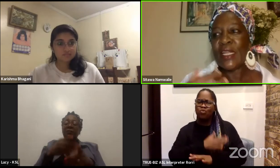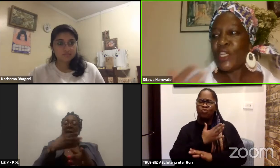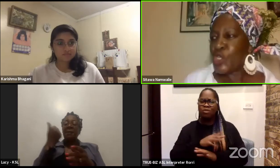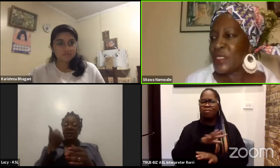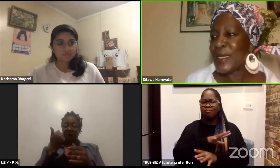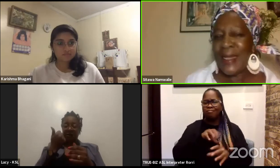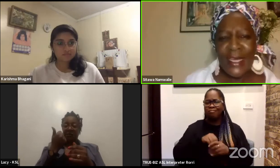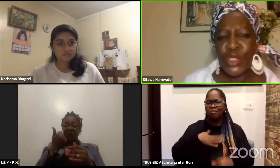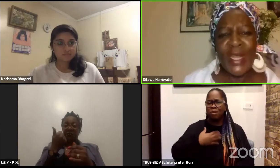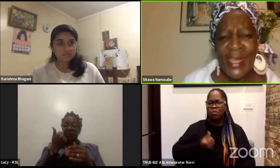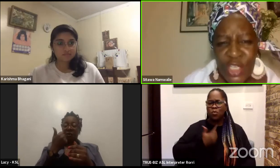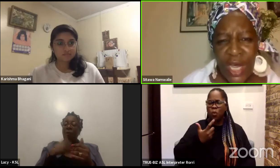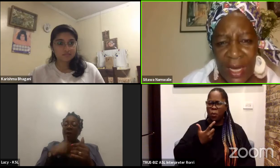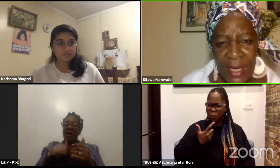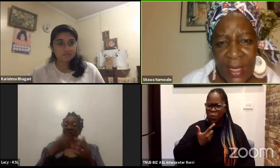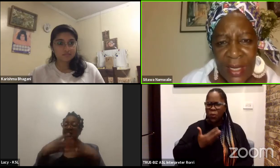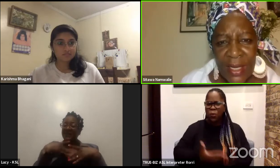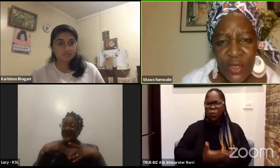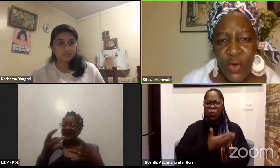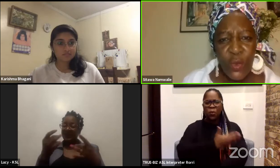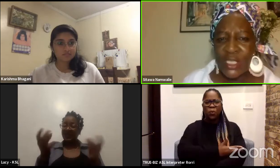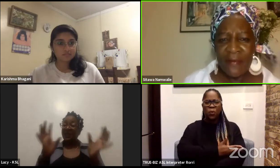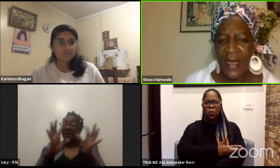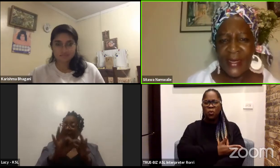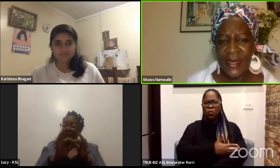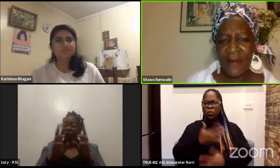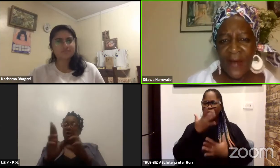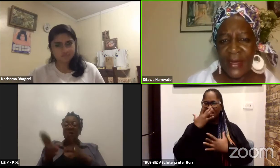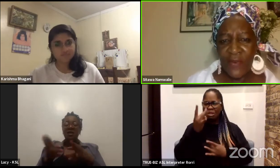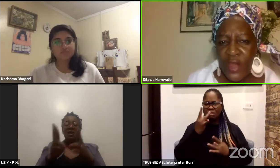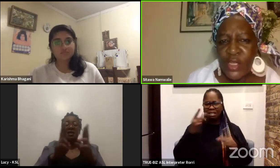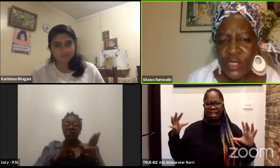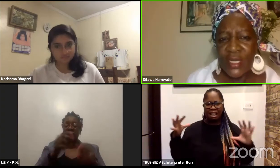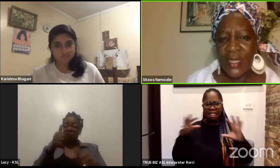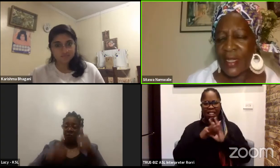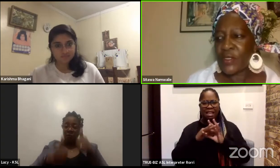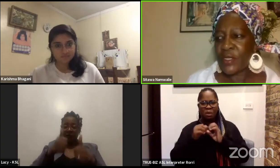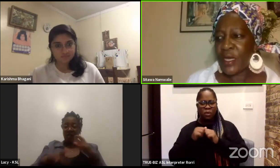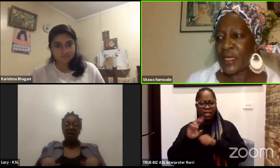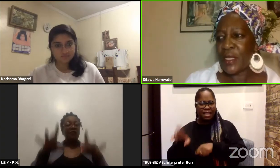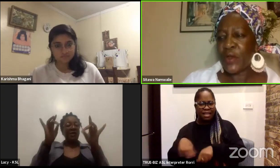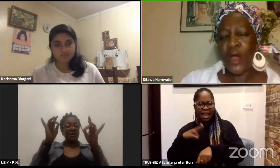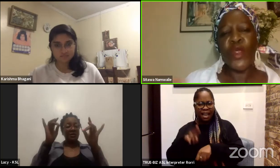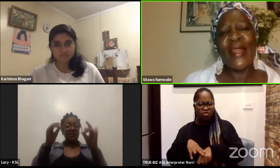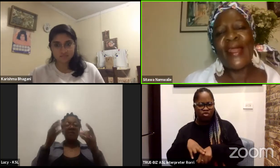There's an interesting link to nature, which I find very interesting that there's a greater